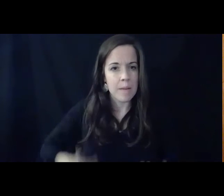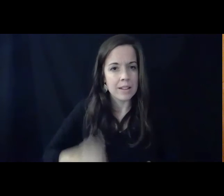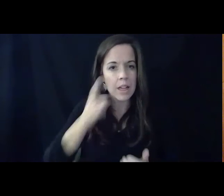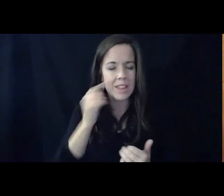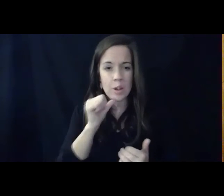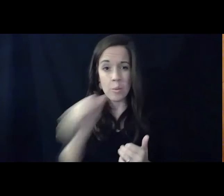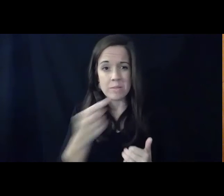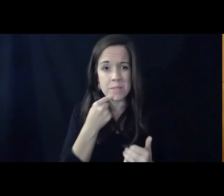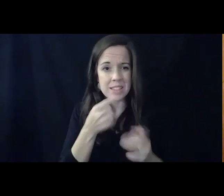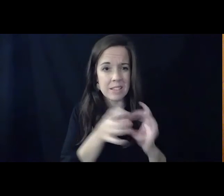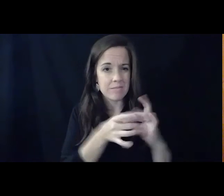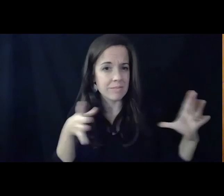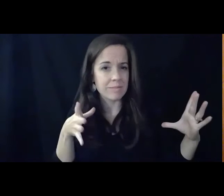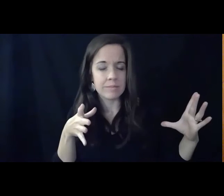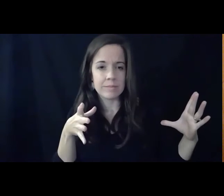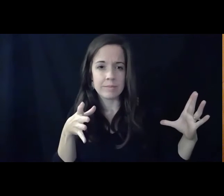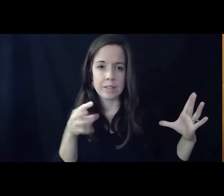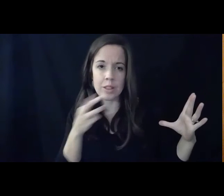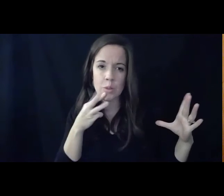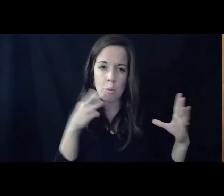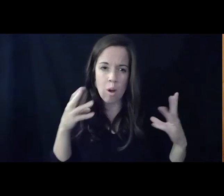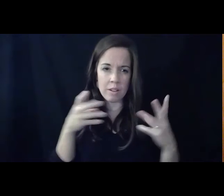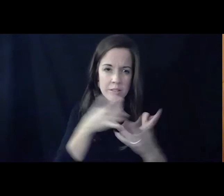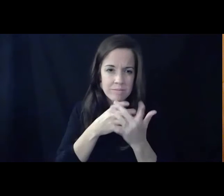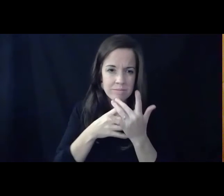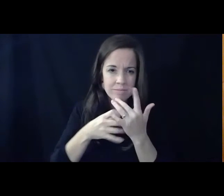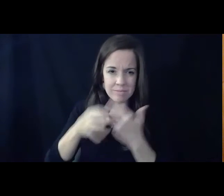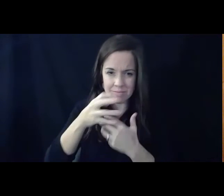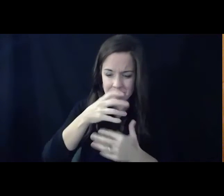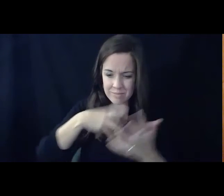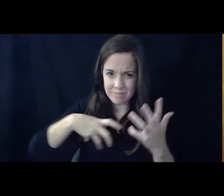The water eases between sinew and skull lifting away until face